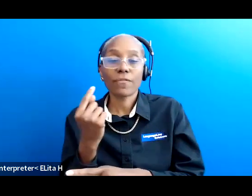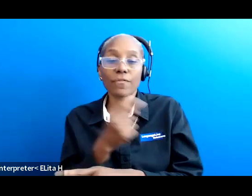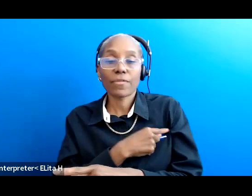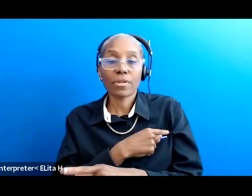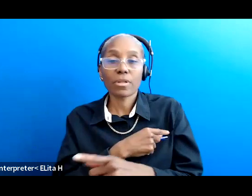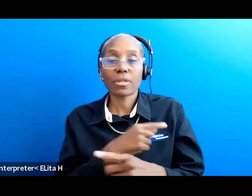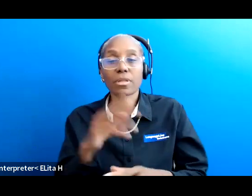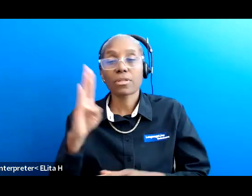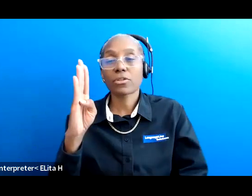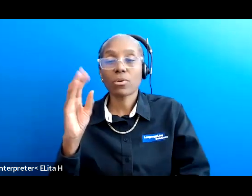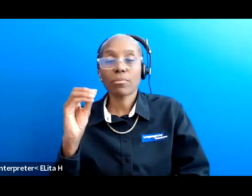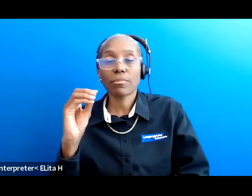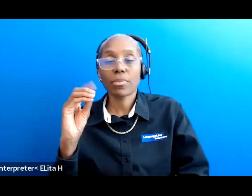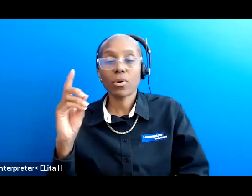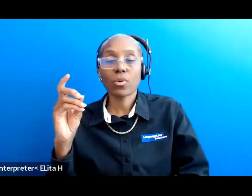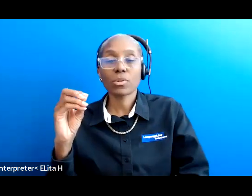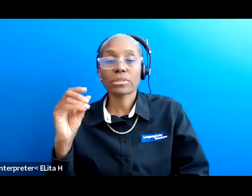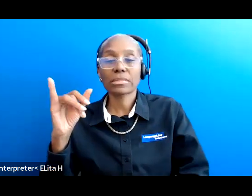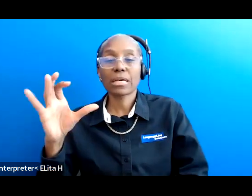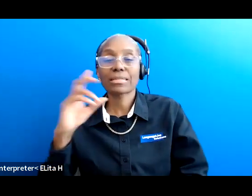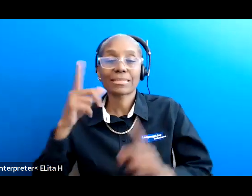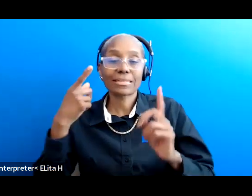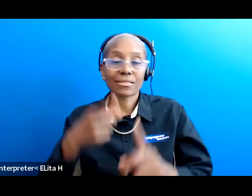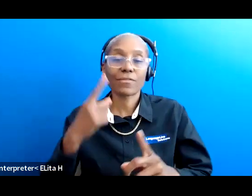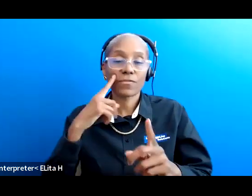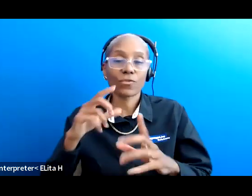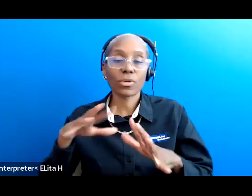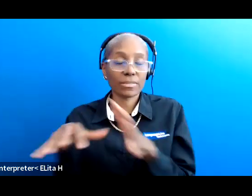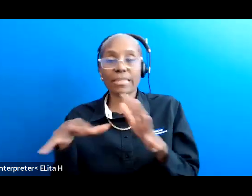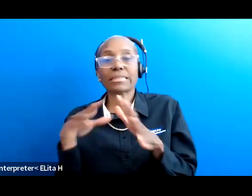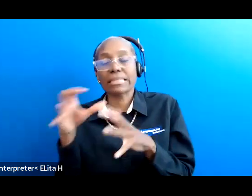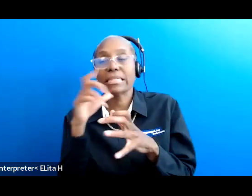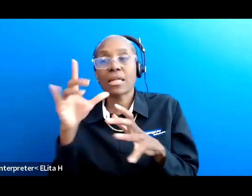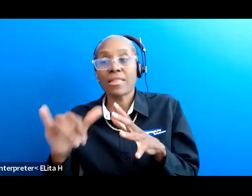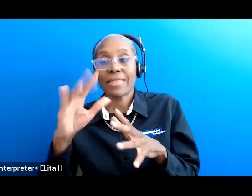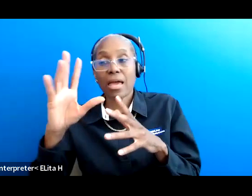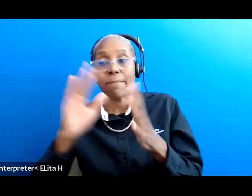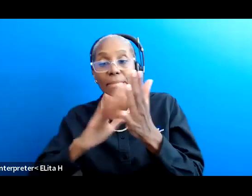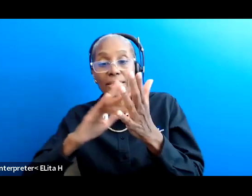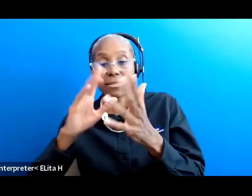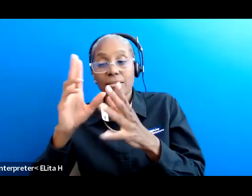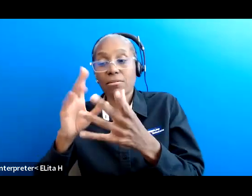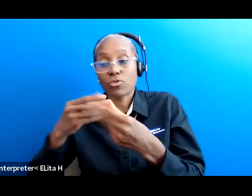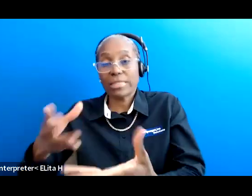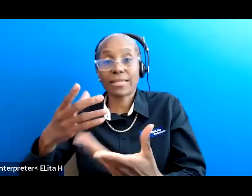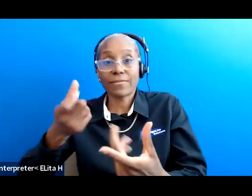Botox is really a treatment for spasticity. Again, there are those medications to deal with that, but you will want